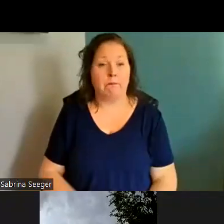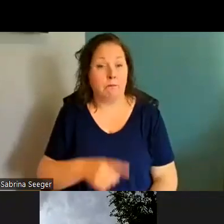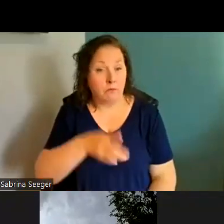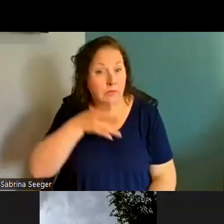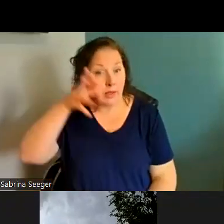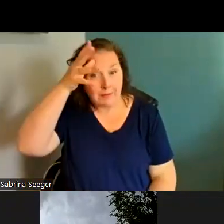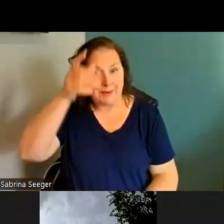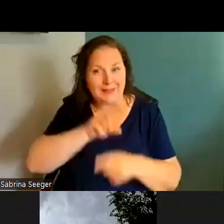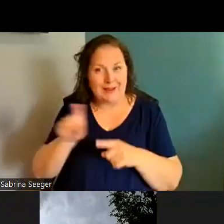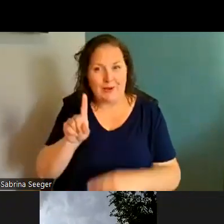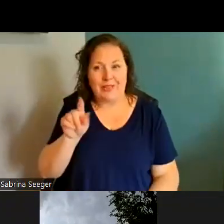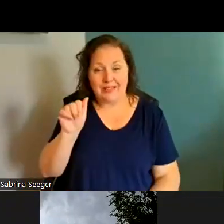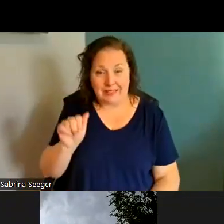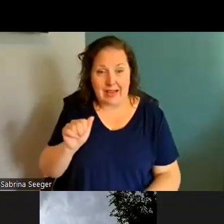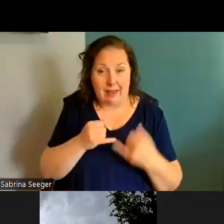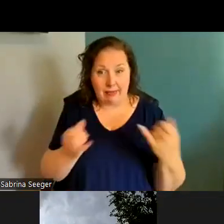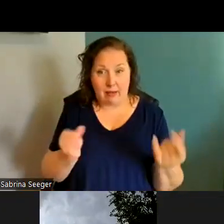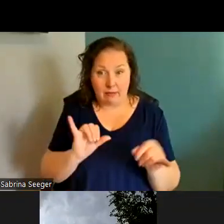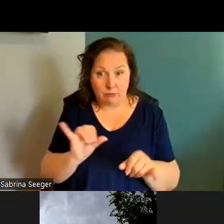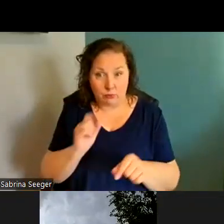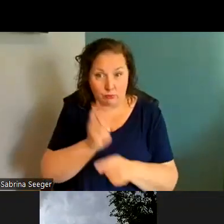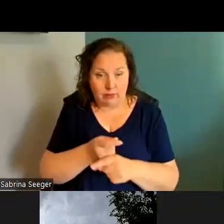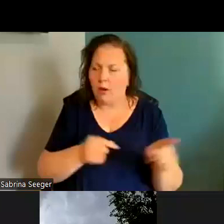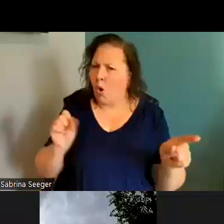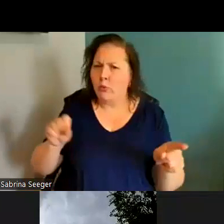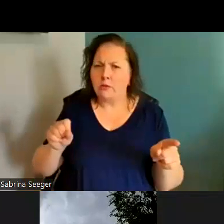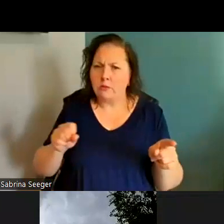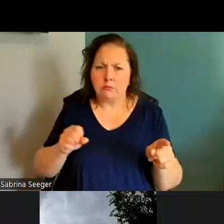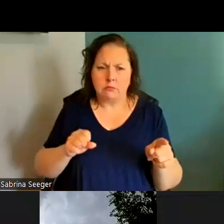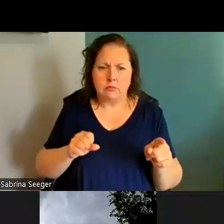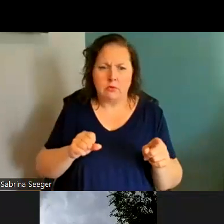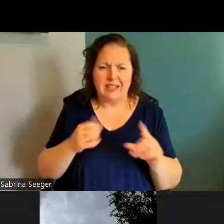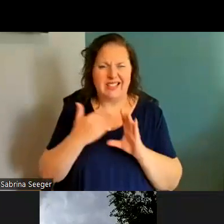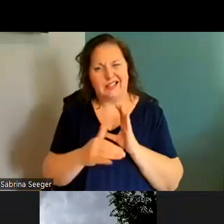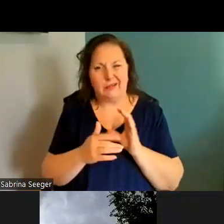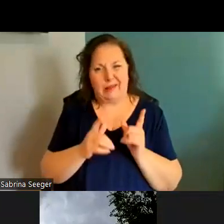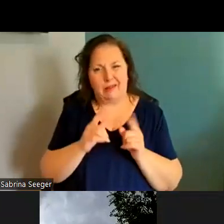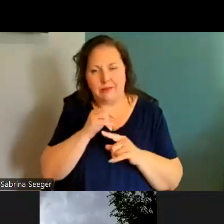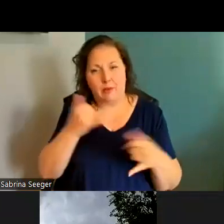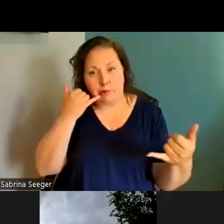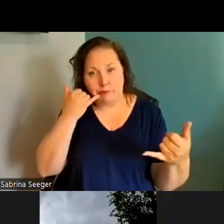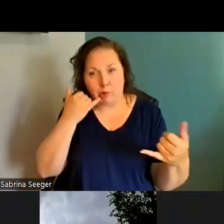call the TA line as well, right Cassie? Yeah, I believe it's in an email but yes. Great.